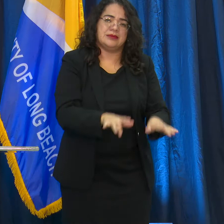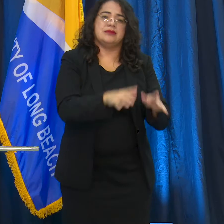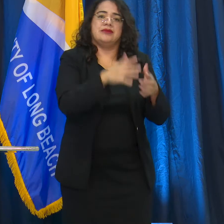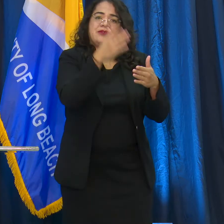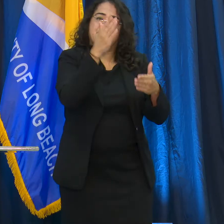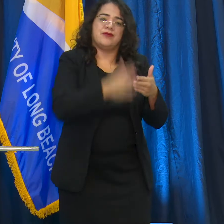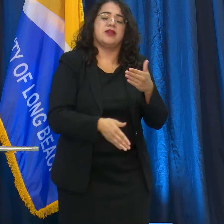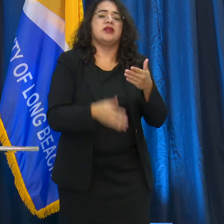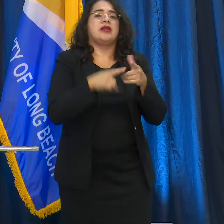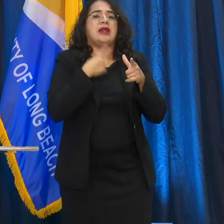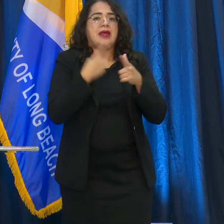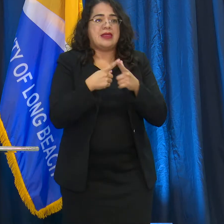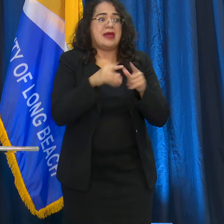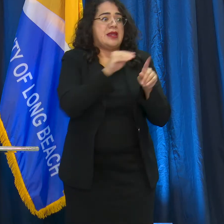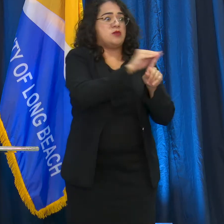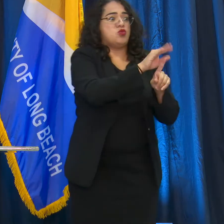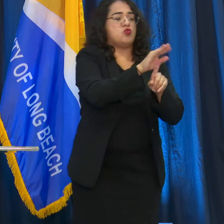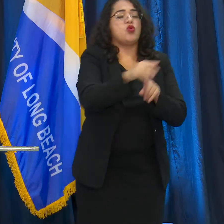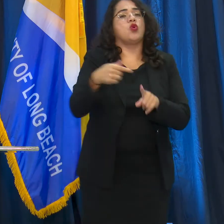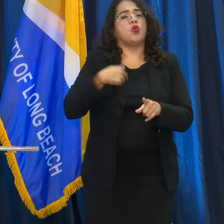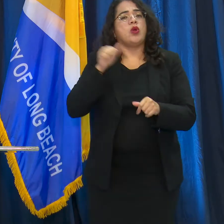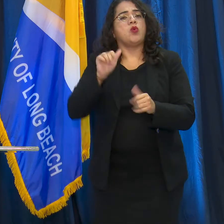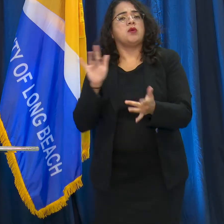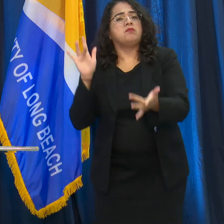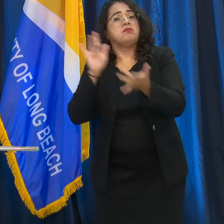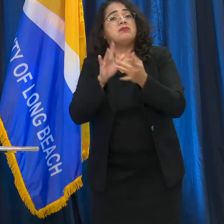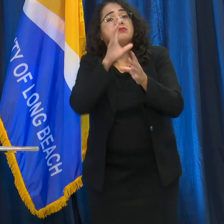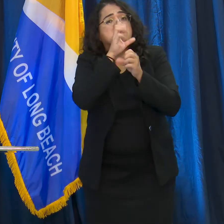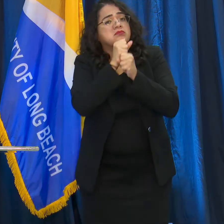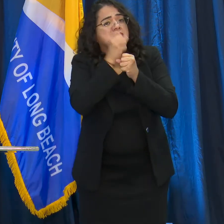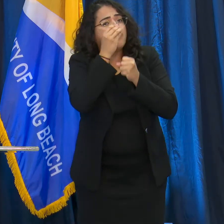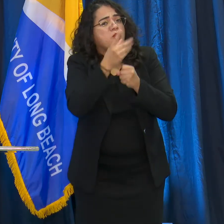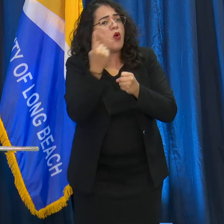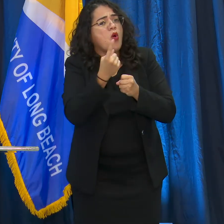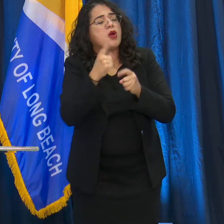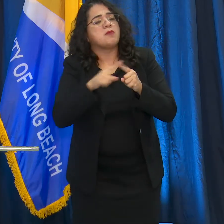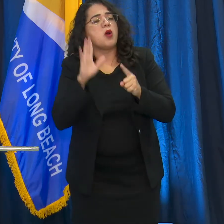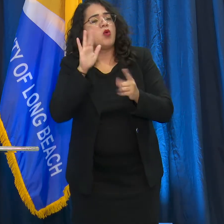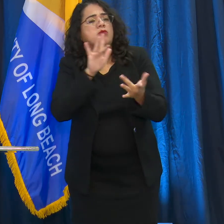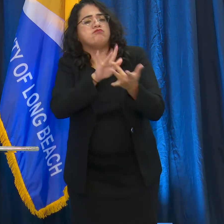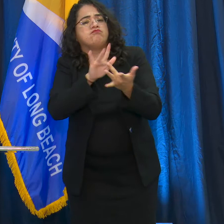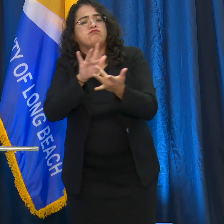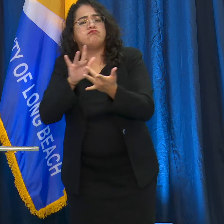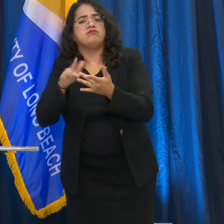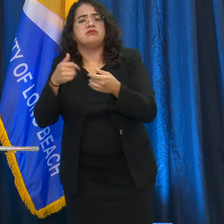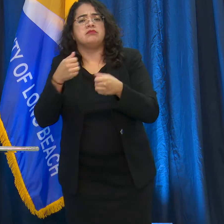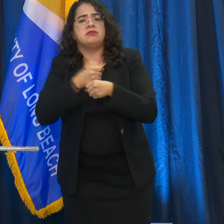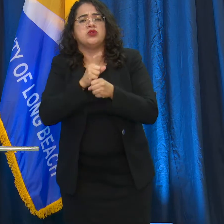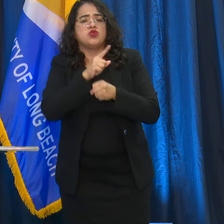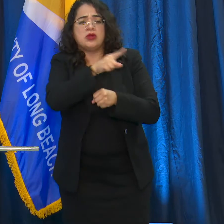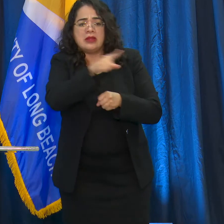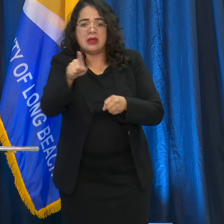people that you have been around can be safe. I also before I wrap up, I want to take a few moments to remind you of